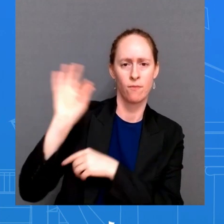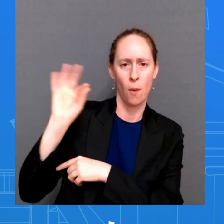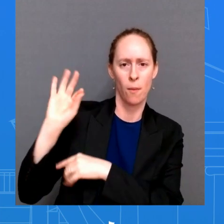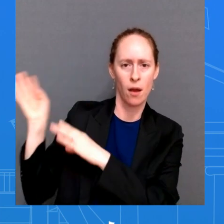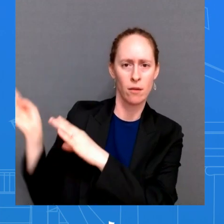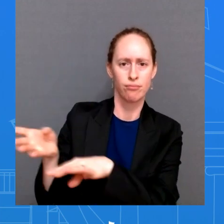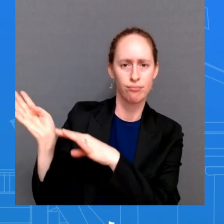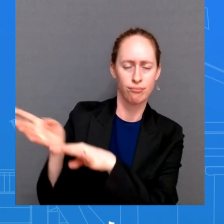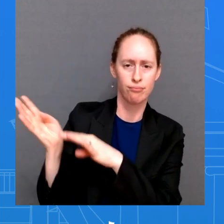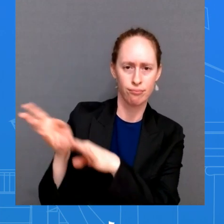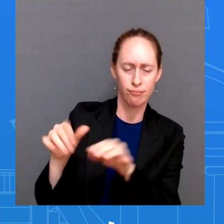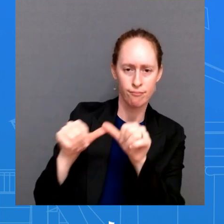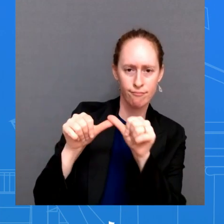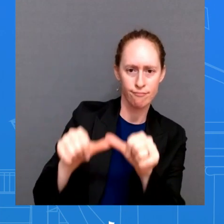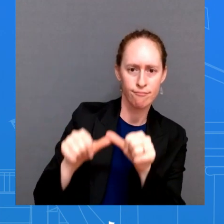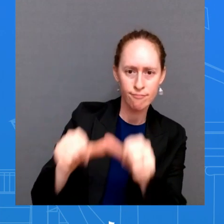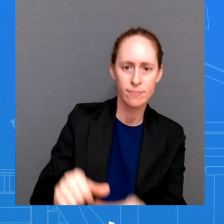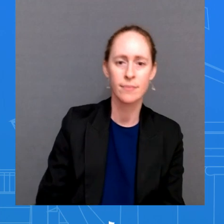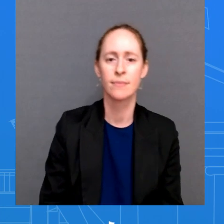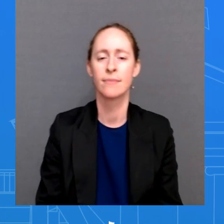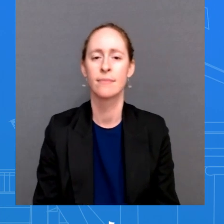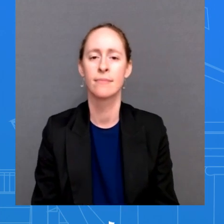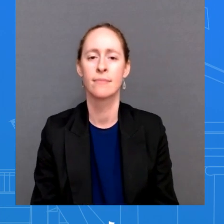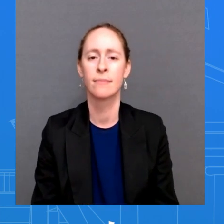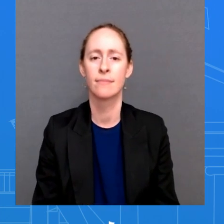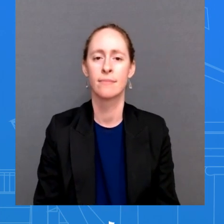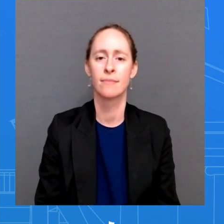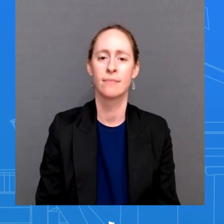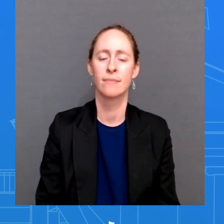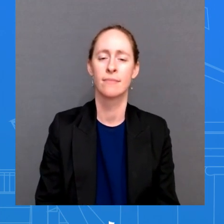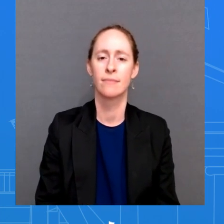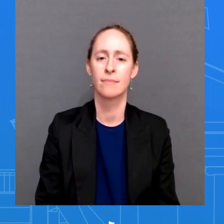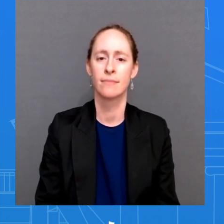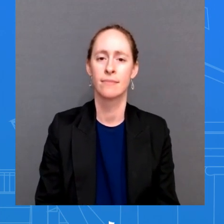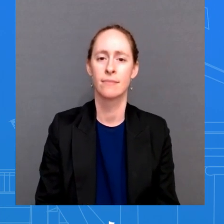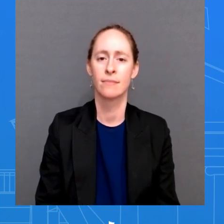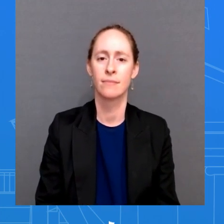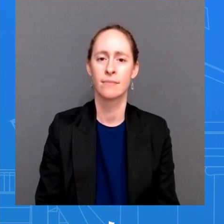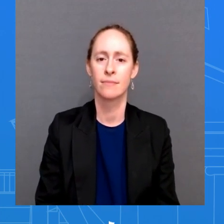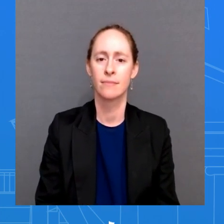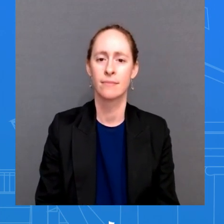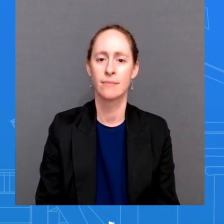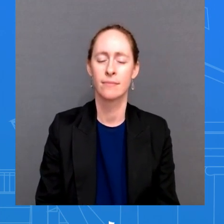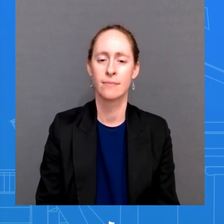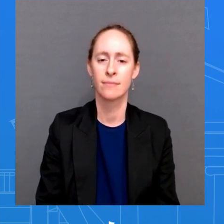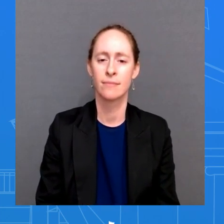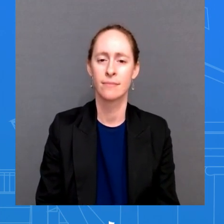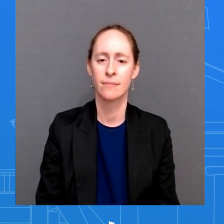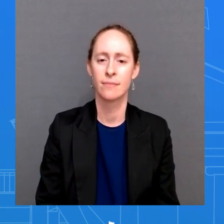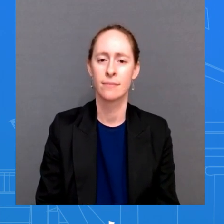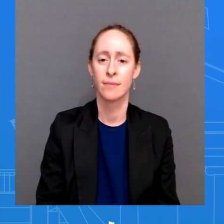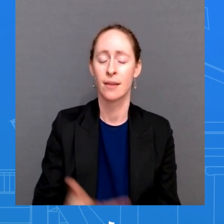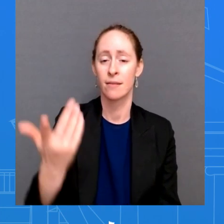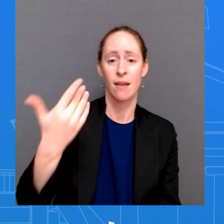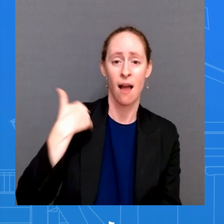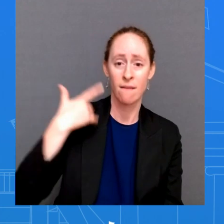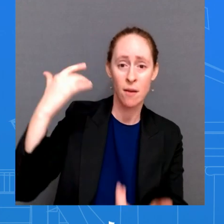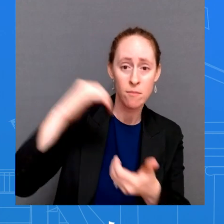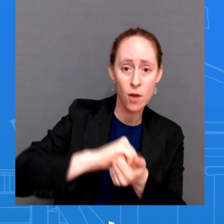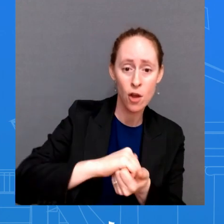We did, you know, the -- we did the partnership with the Department of Defense to make sure we were able to do these fly --